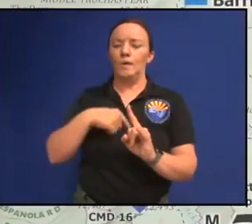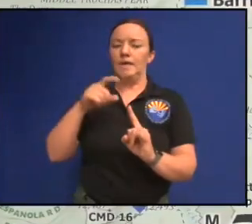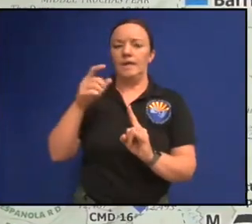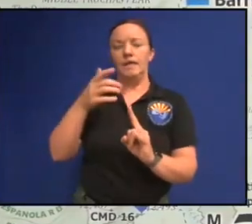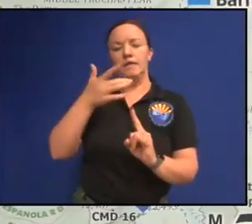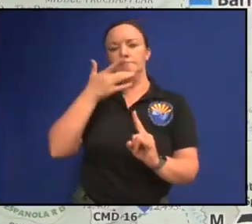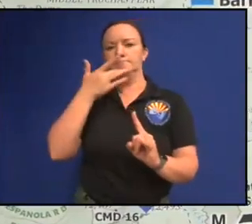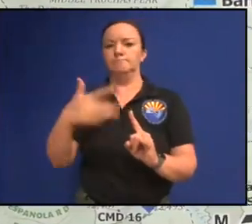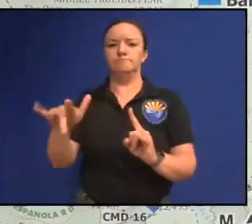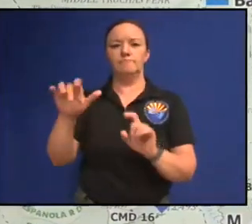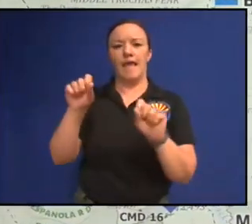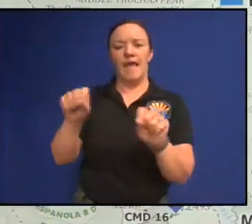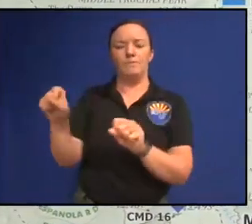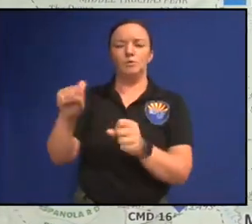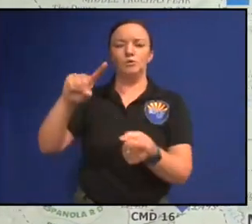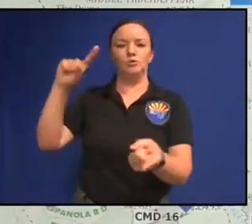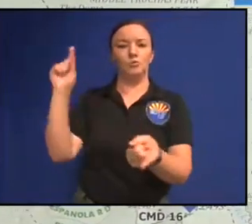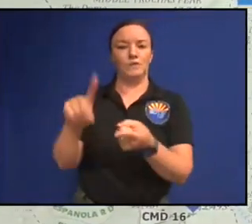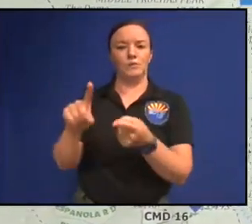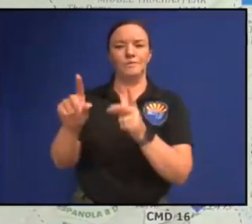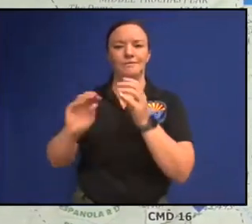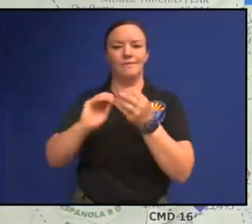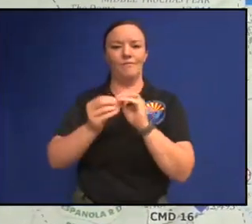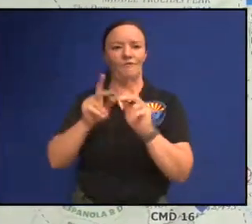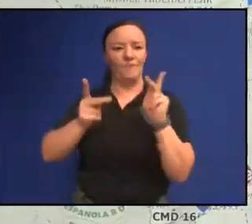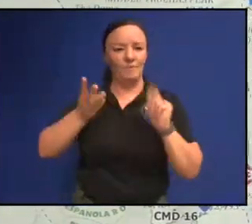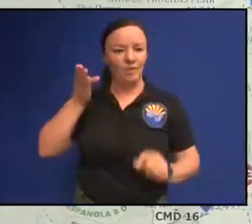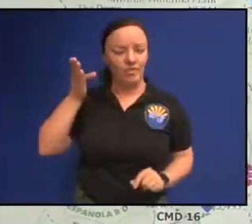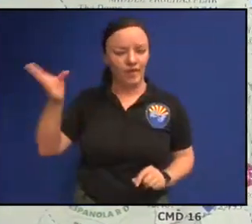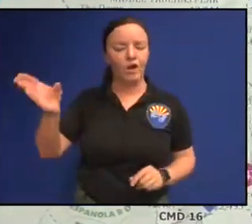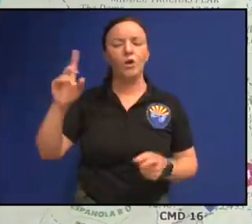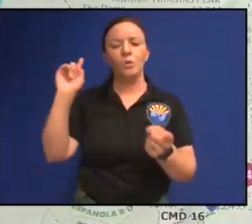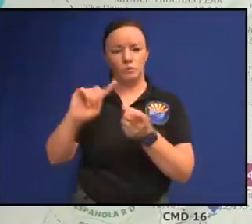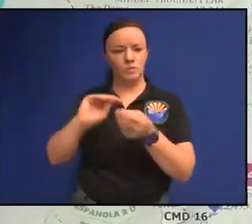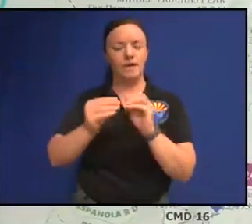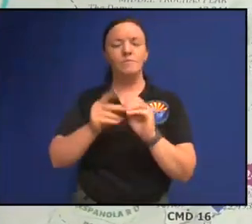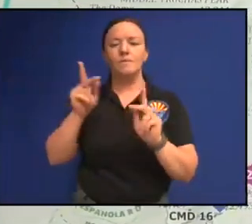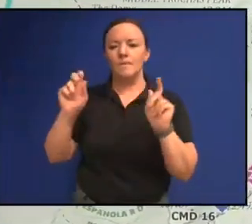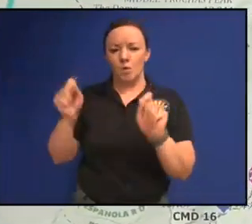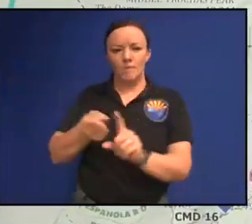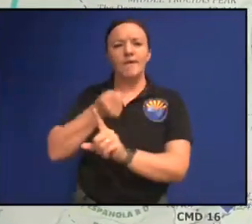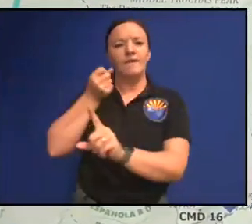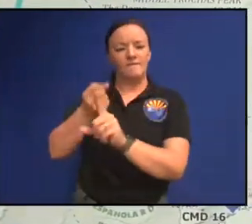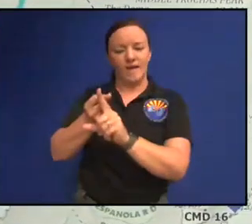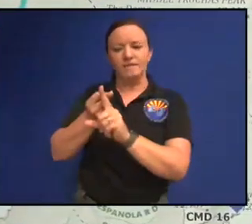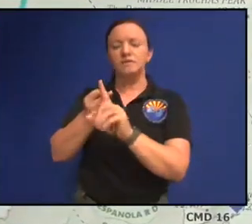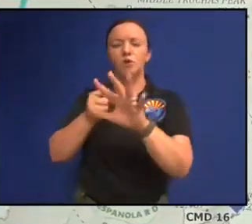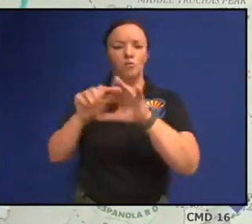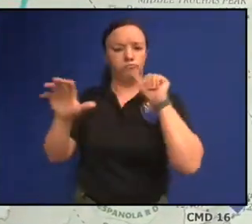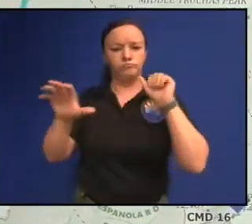REDUCE THE PEOPLE THAT COULD BE AFFECTED UP THERE. SO WE'RE LEAVING THAT WITH A FIRE USE OR FIRE MODULE,